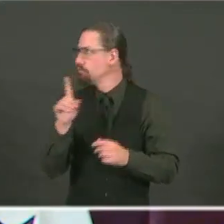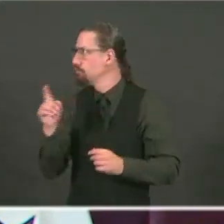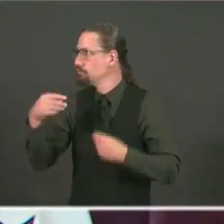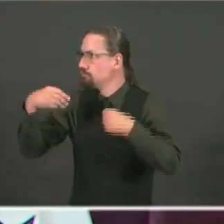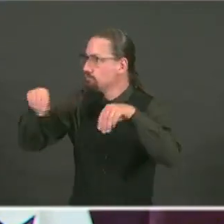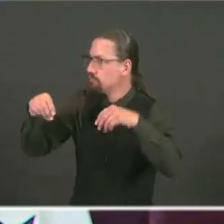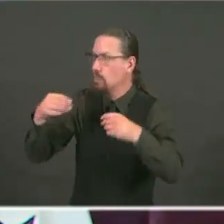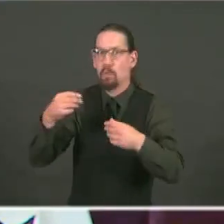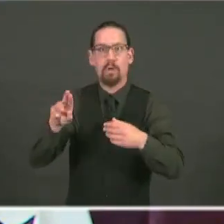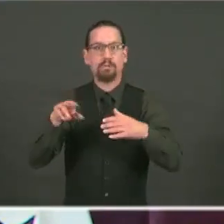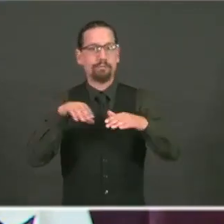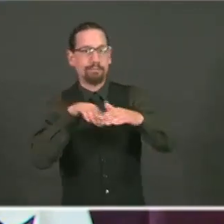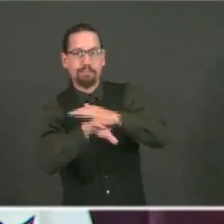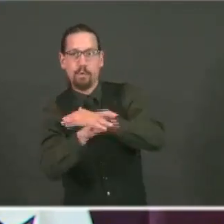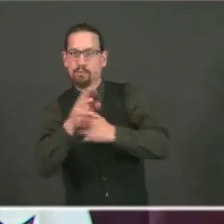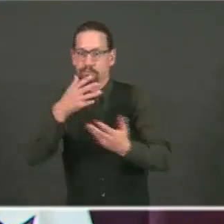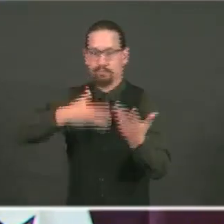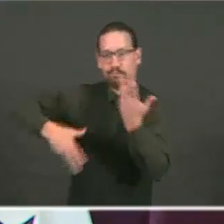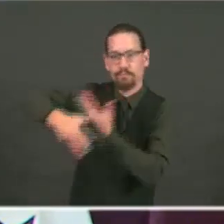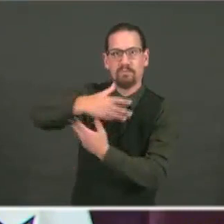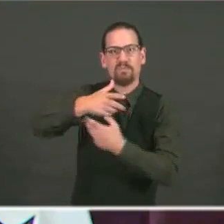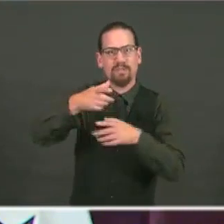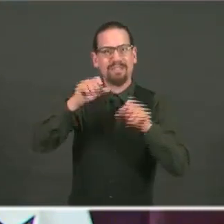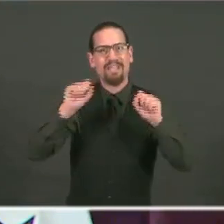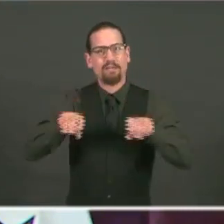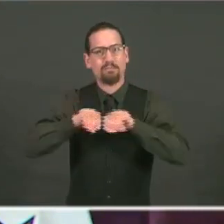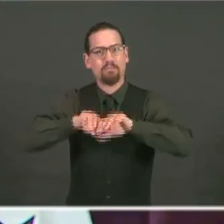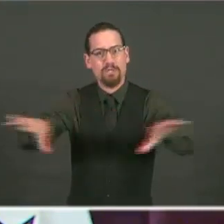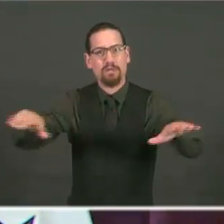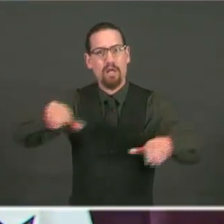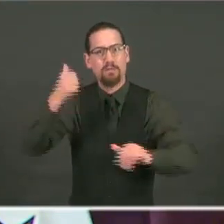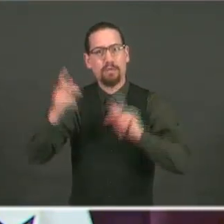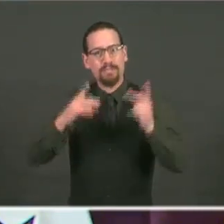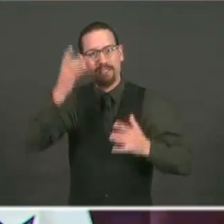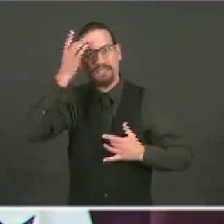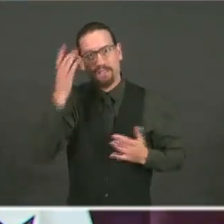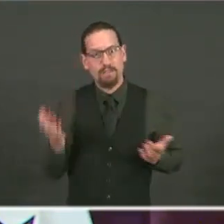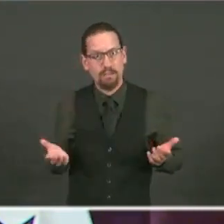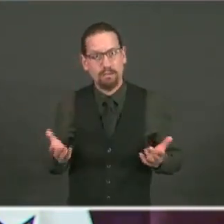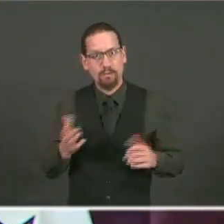A MINUTE. WE ARE SUPPORTING PC.